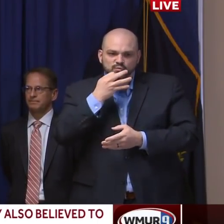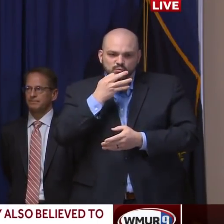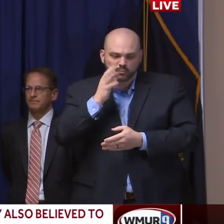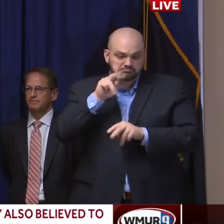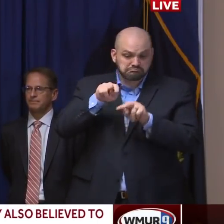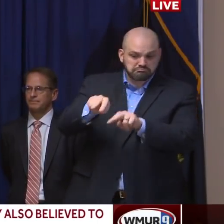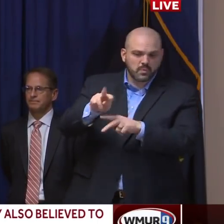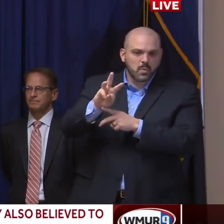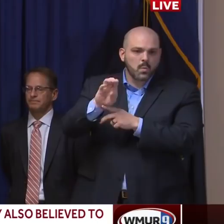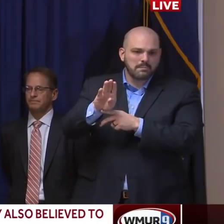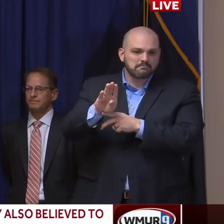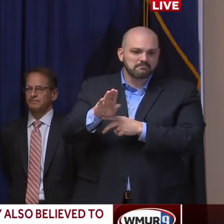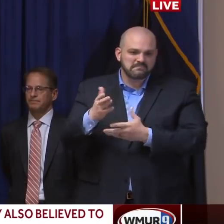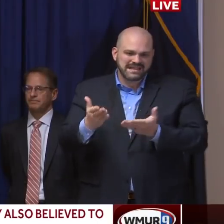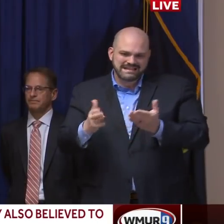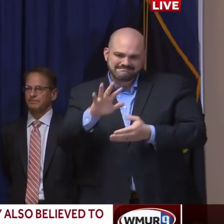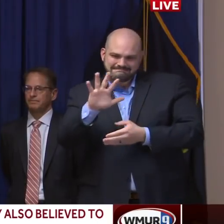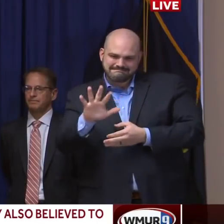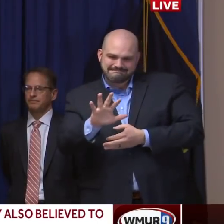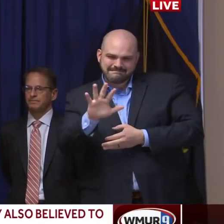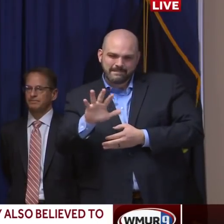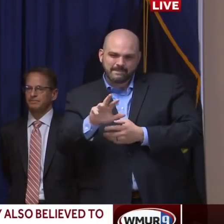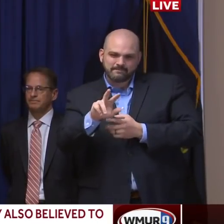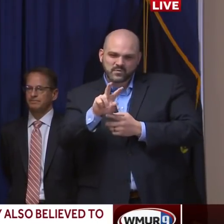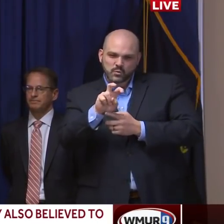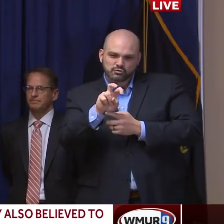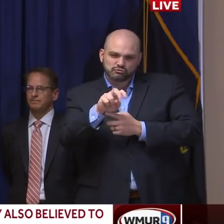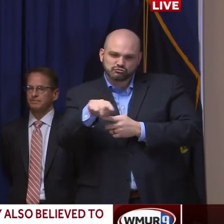THIS WILL BE UPDATED IN A LITTLE BIT.